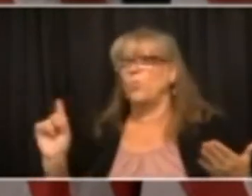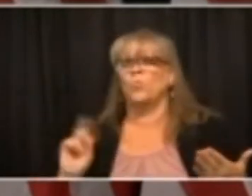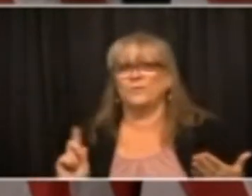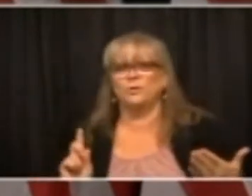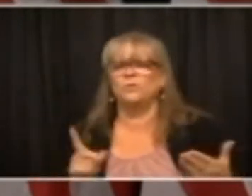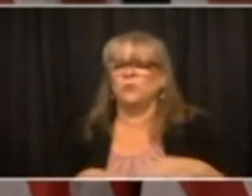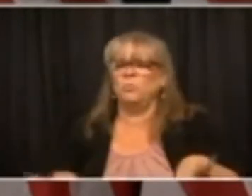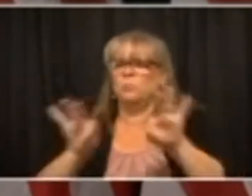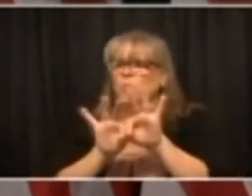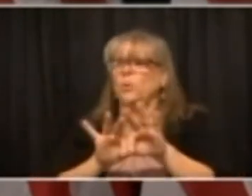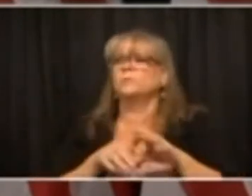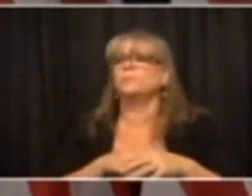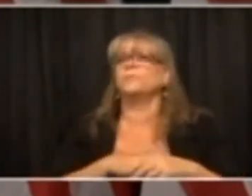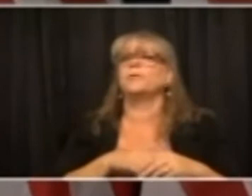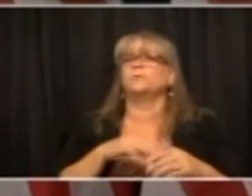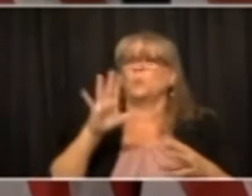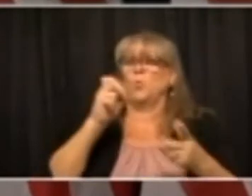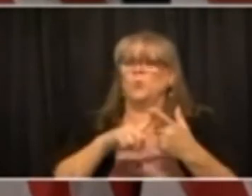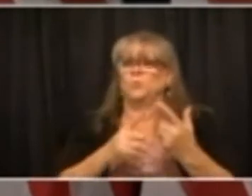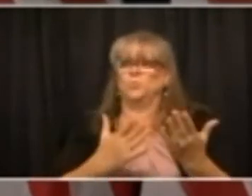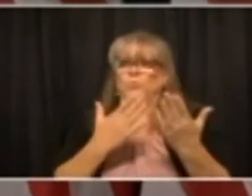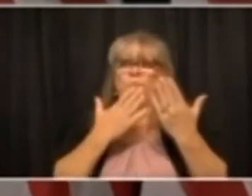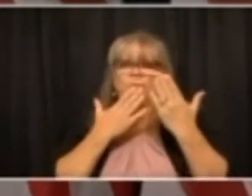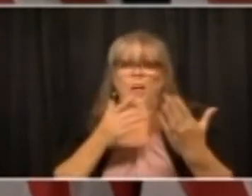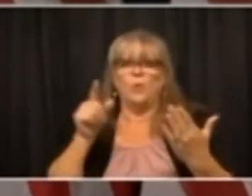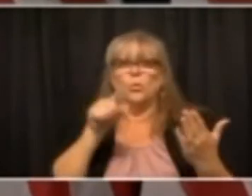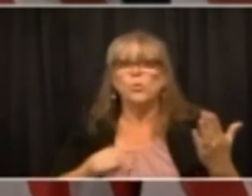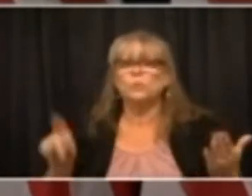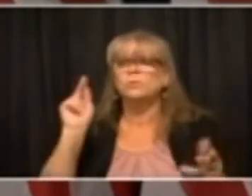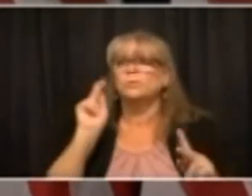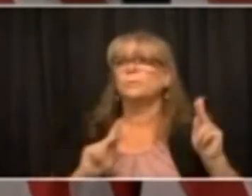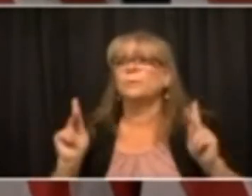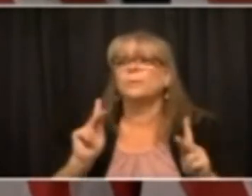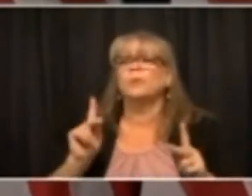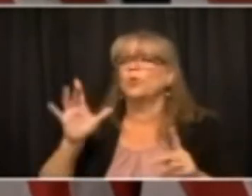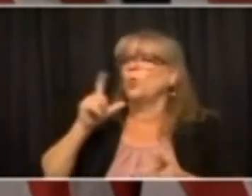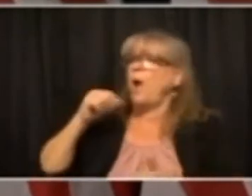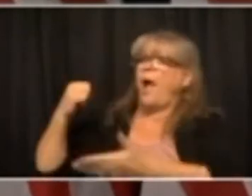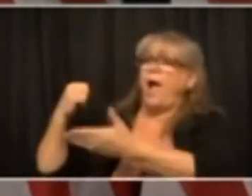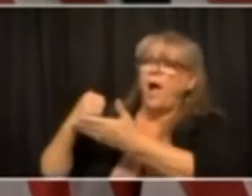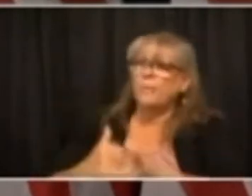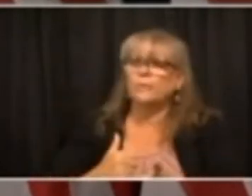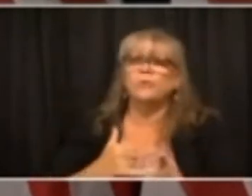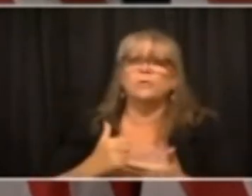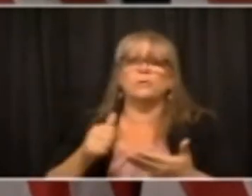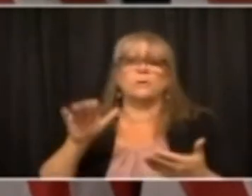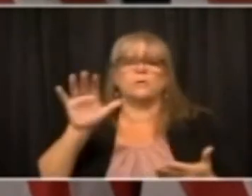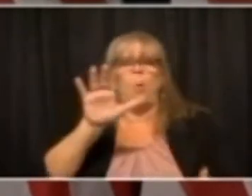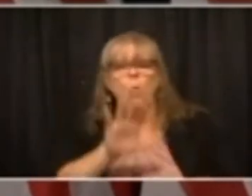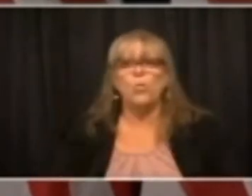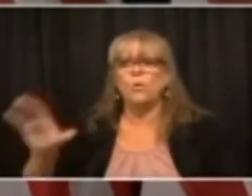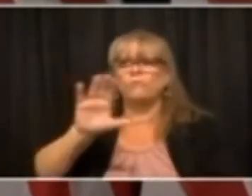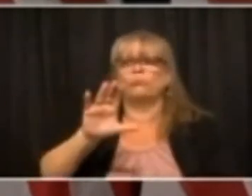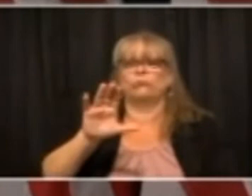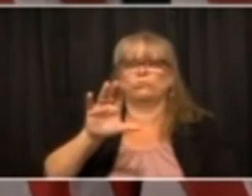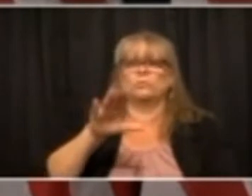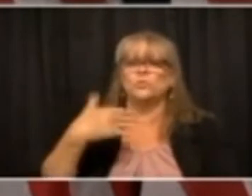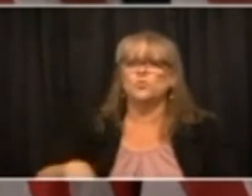women who helped fight wildfires throughout the country and a shout out to engine 24 in my division whiskey supervisor